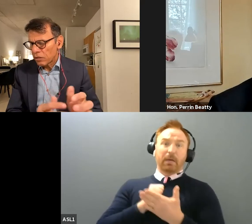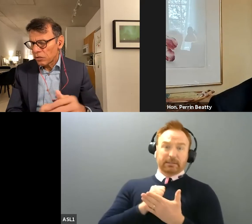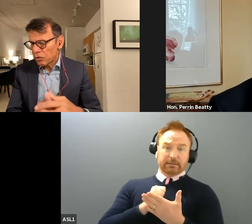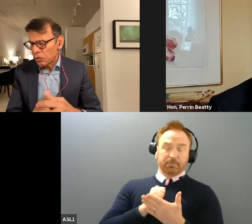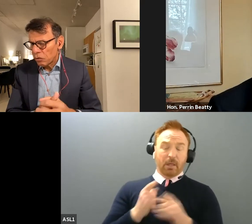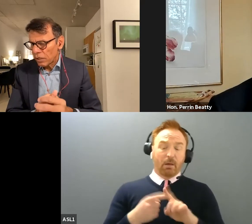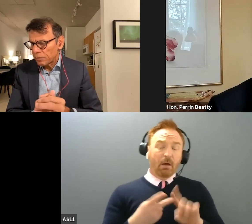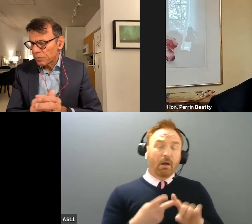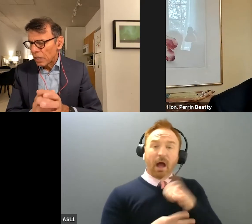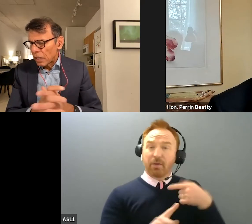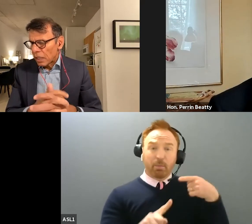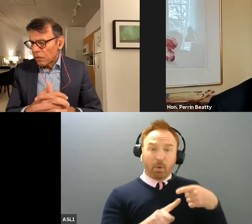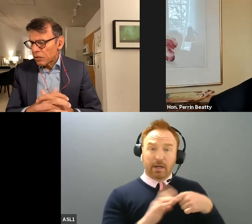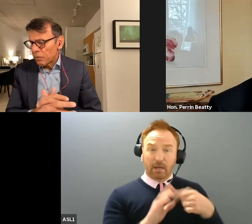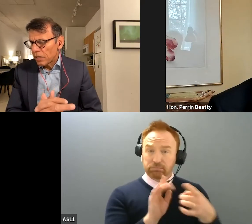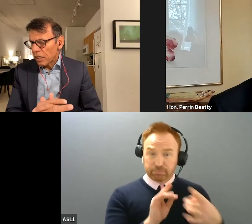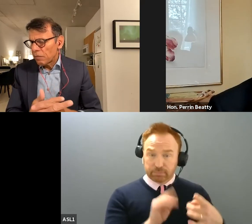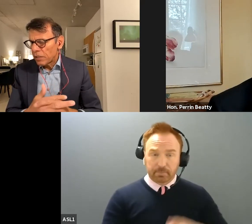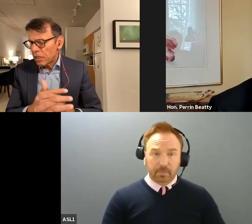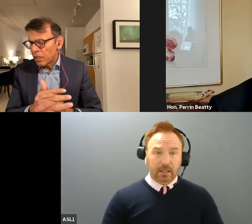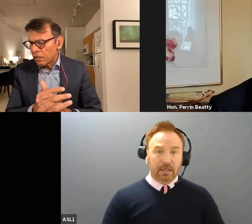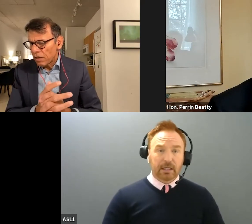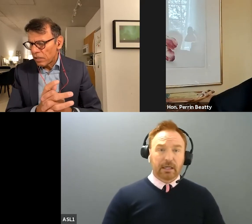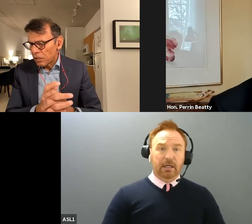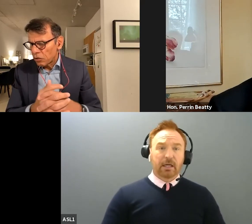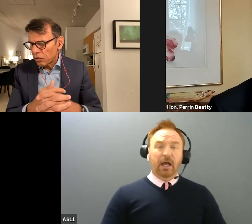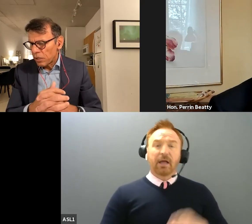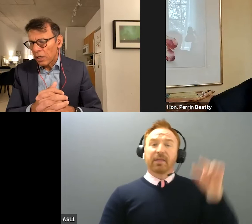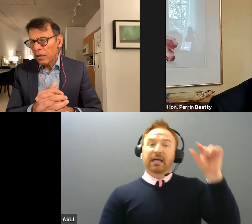also to there are some things that the government did identified in the Throne Speech that I think